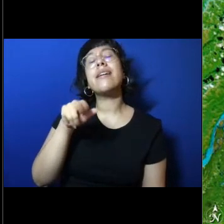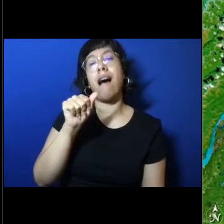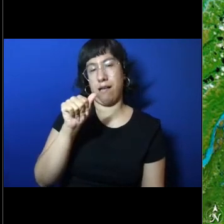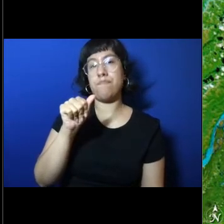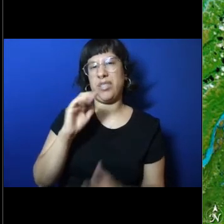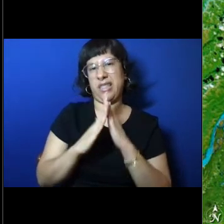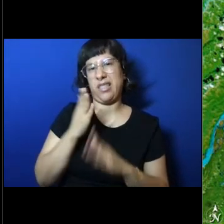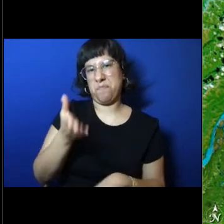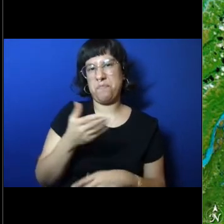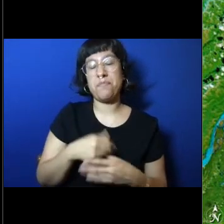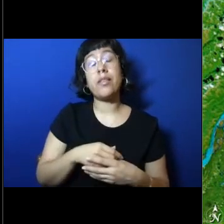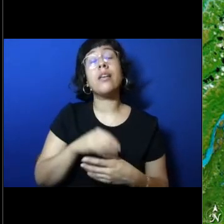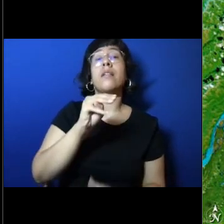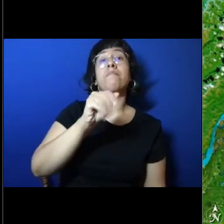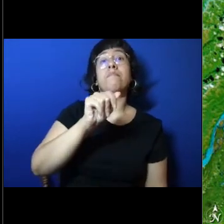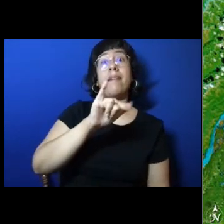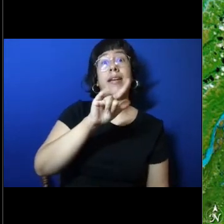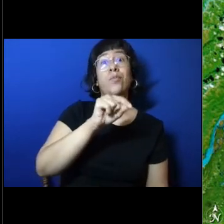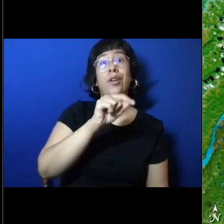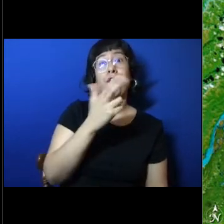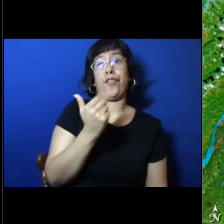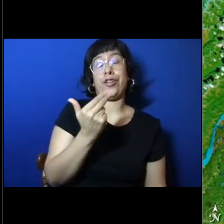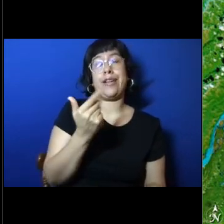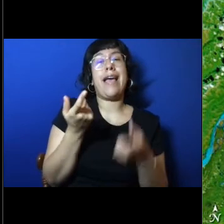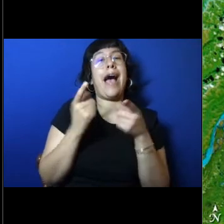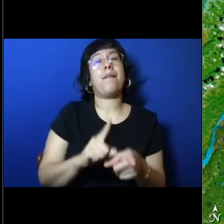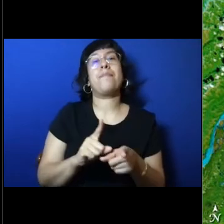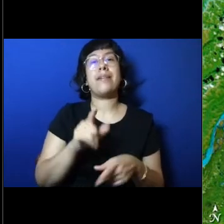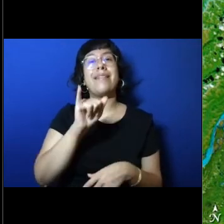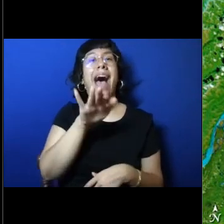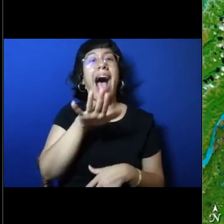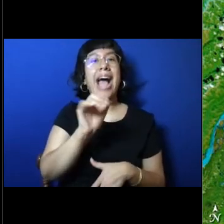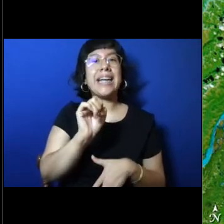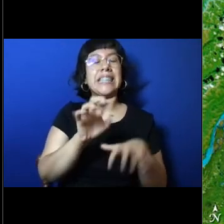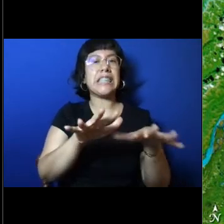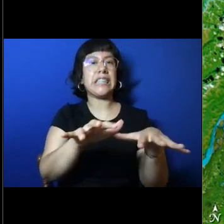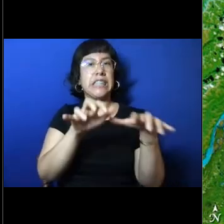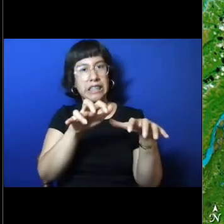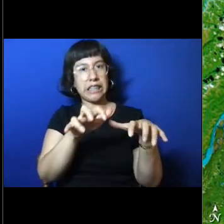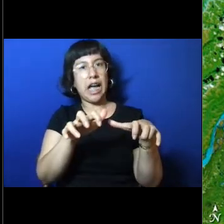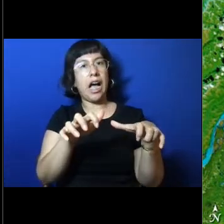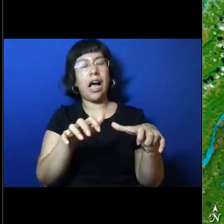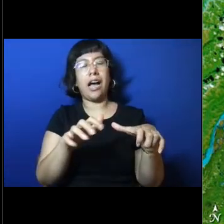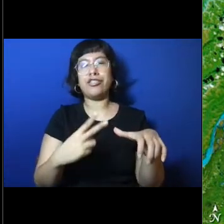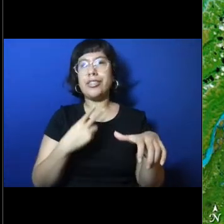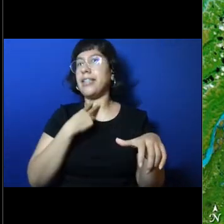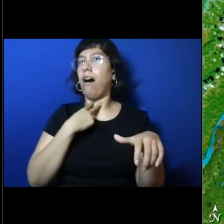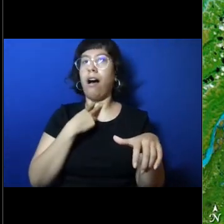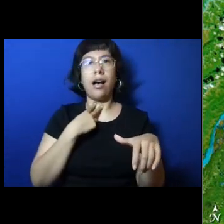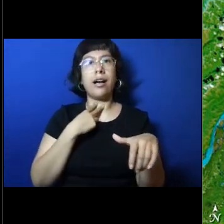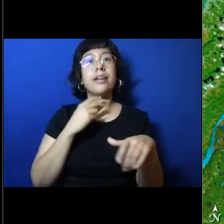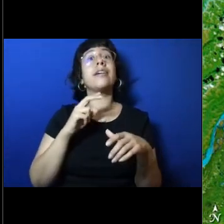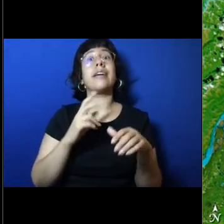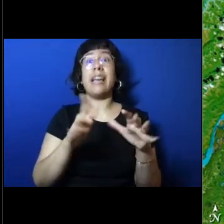At the end of the winter, when all the ice is breaking up sometimes it'll jam up and can cause flooding upstream. It's exactly what happened here.